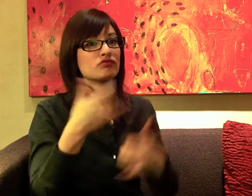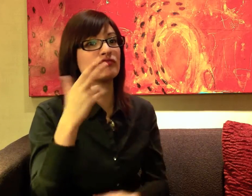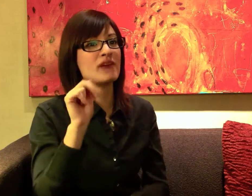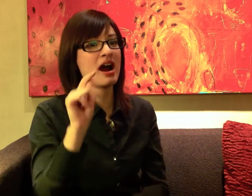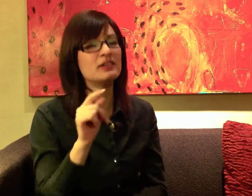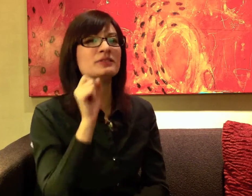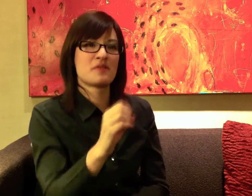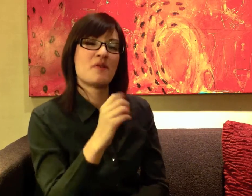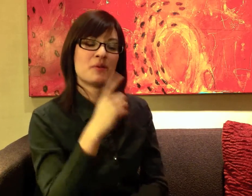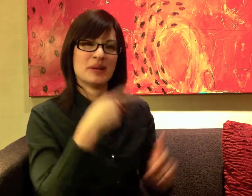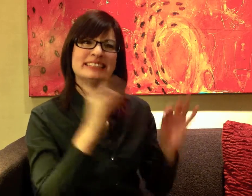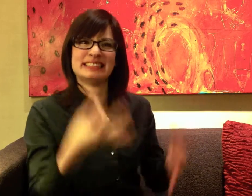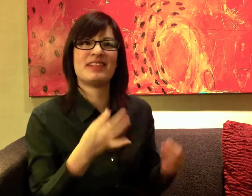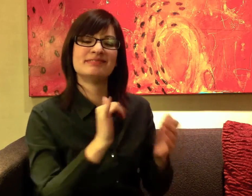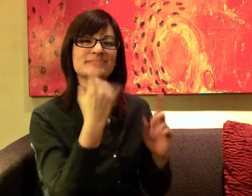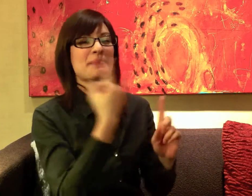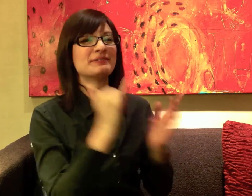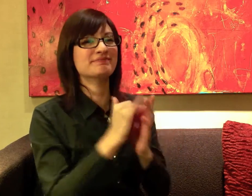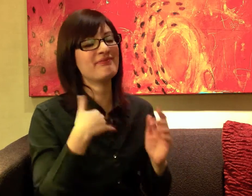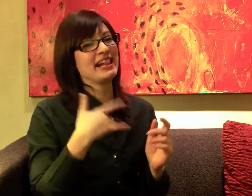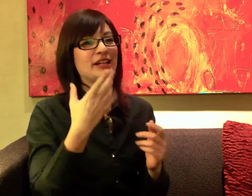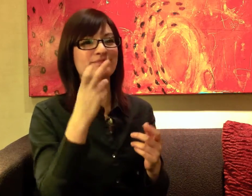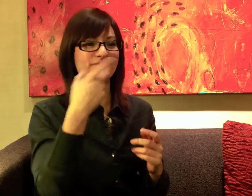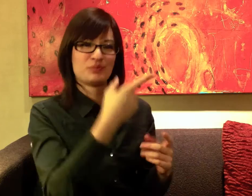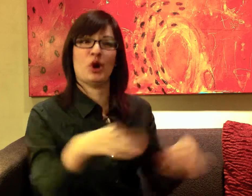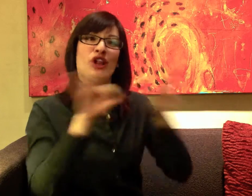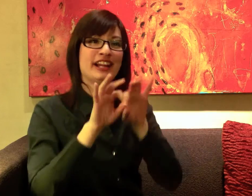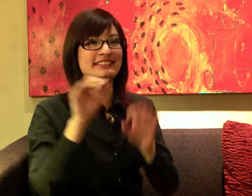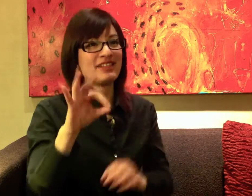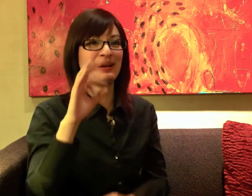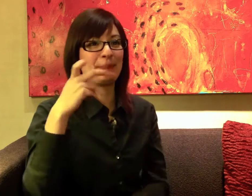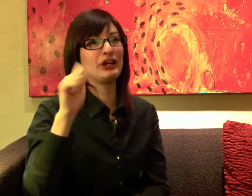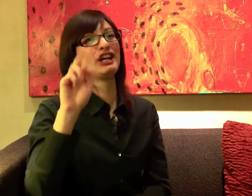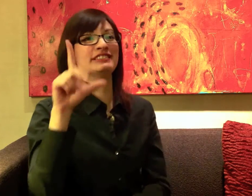So, she is definitely someone i would consider worthy of a Pearl.